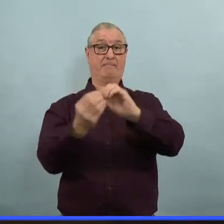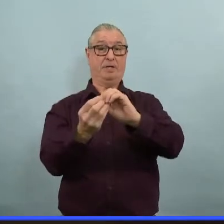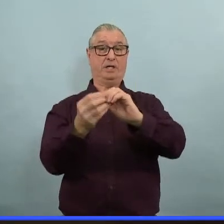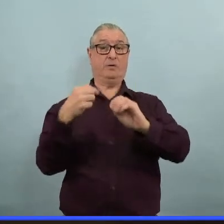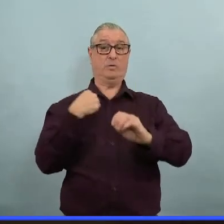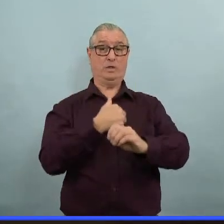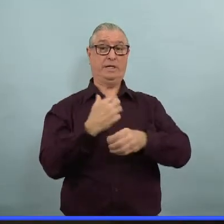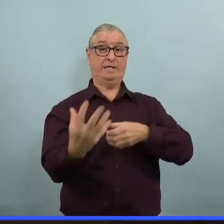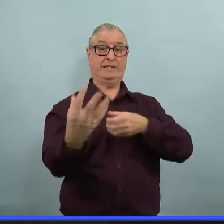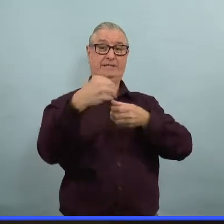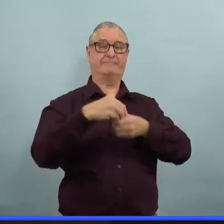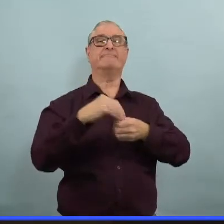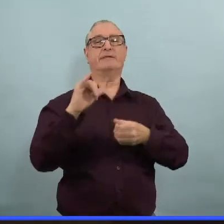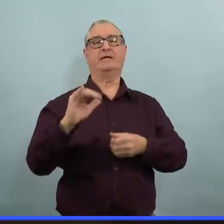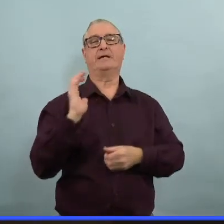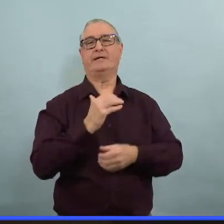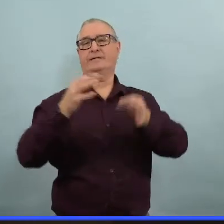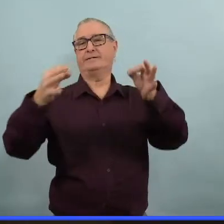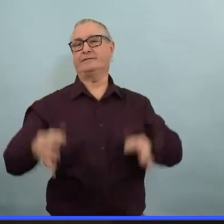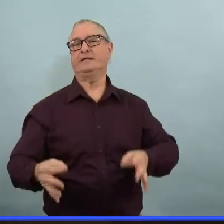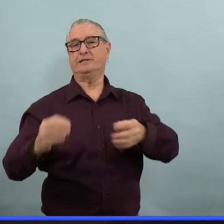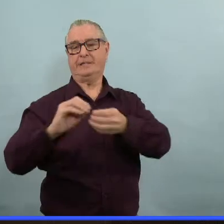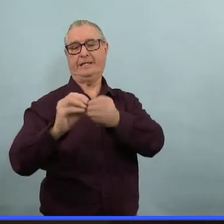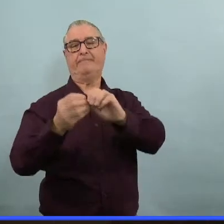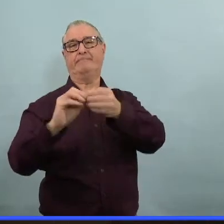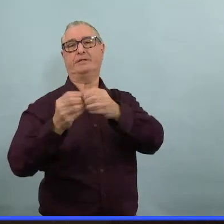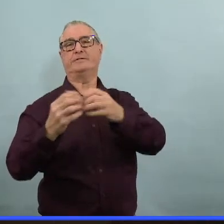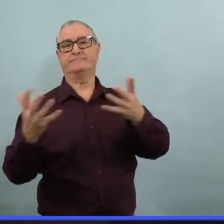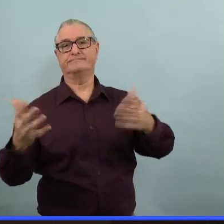thanks for that answer and with the loosening of restrictions i